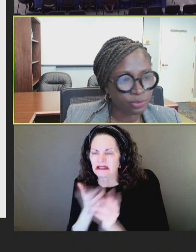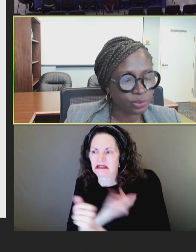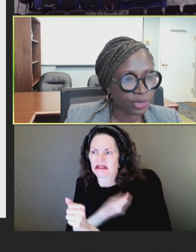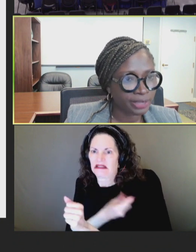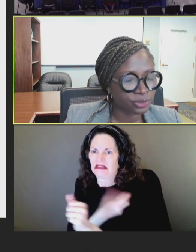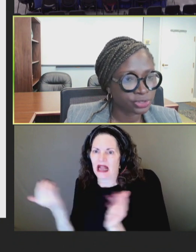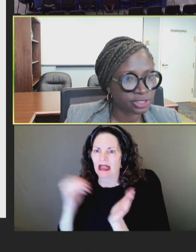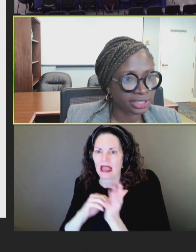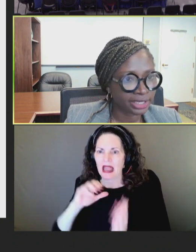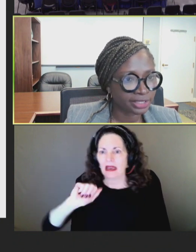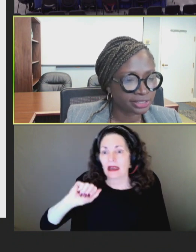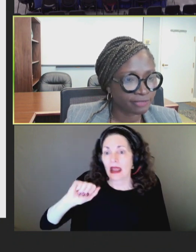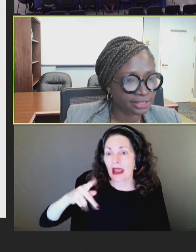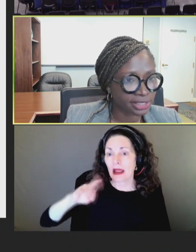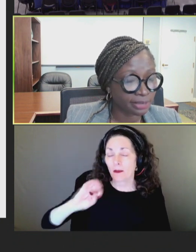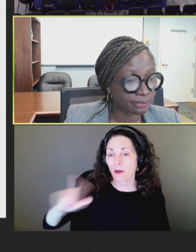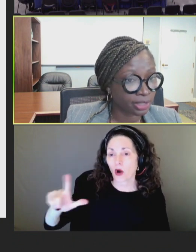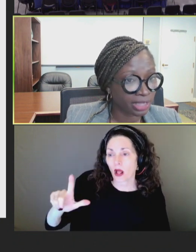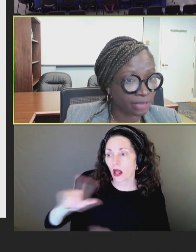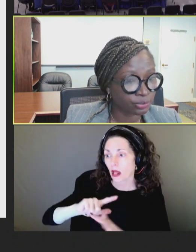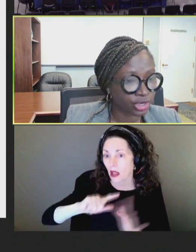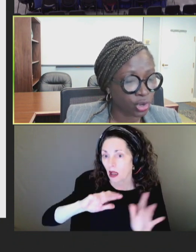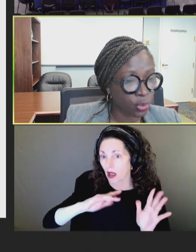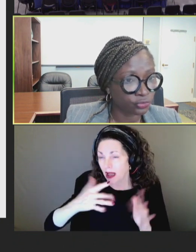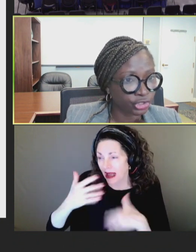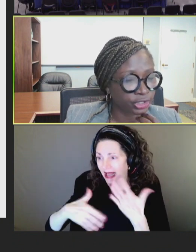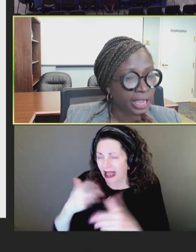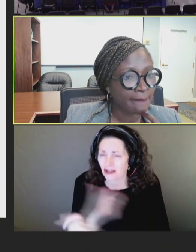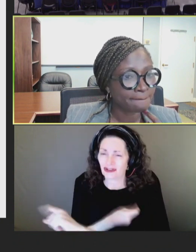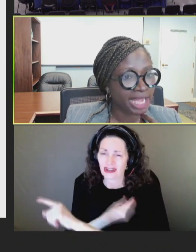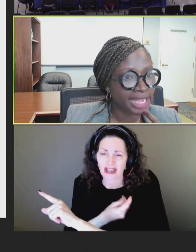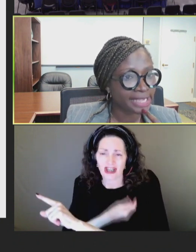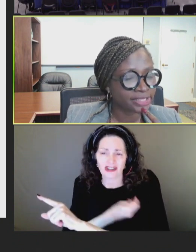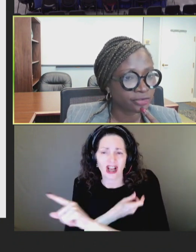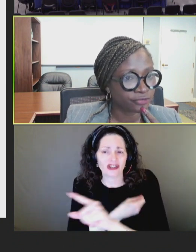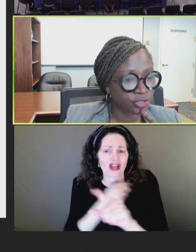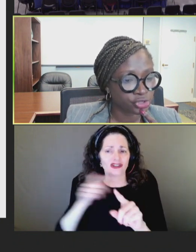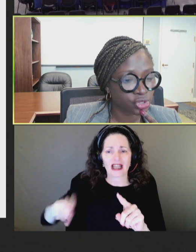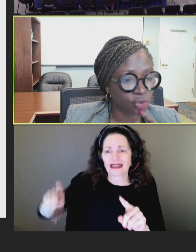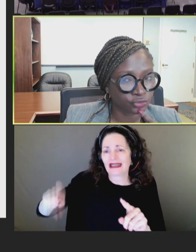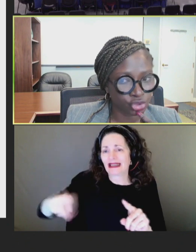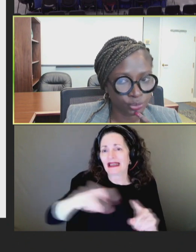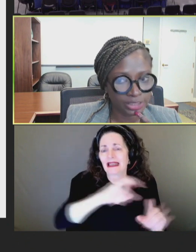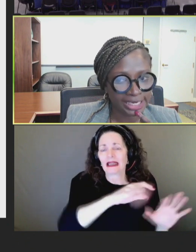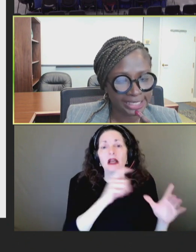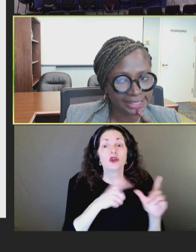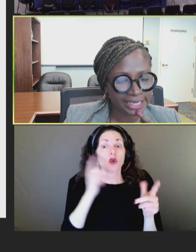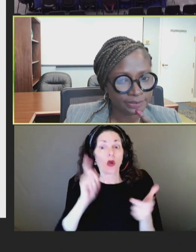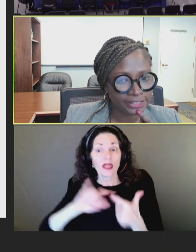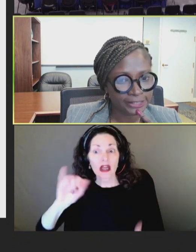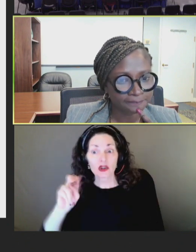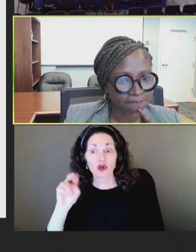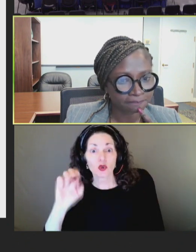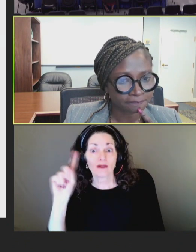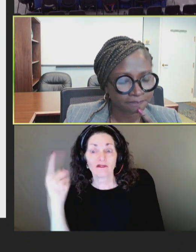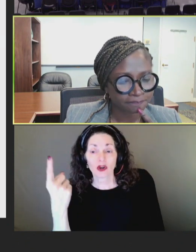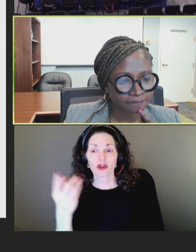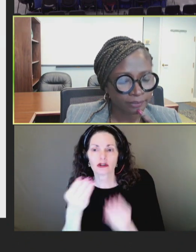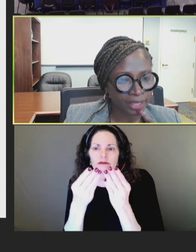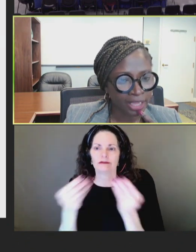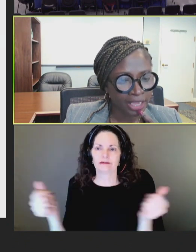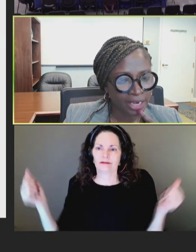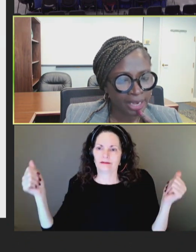we were able to declare this -- the outbreak over by the 1st of June. Next slide, please.